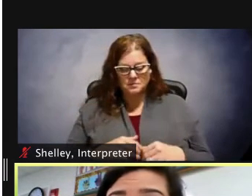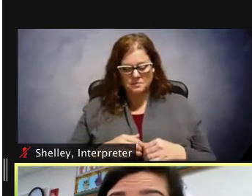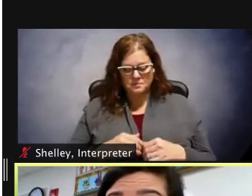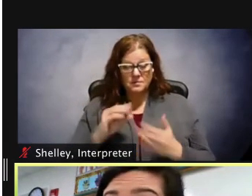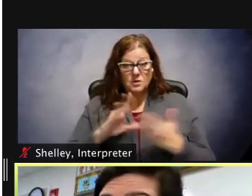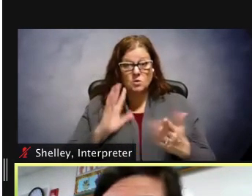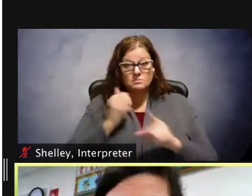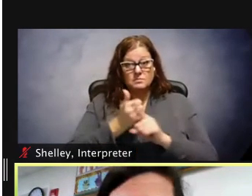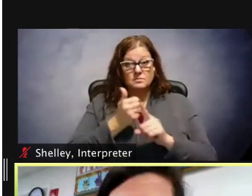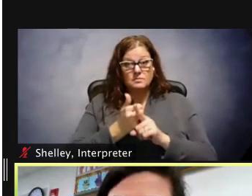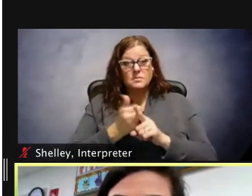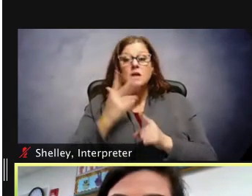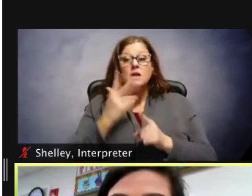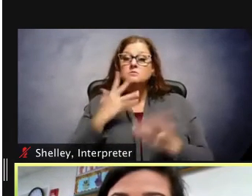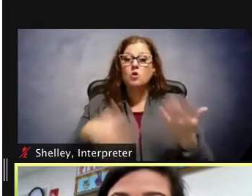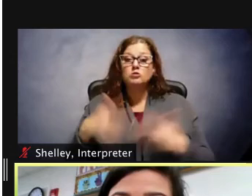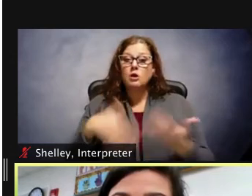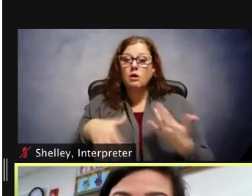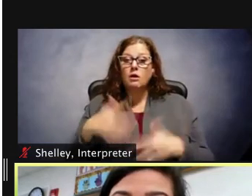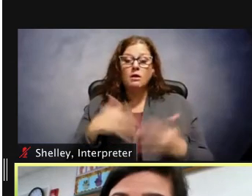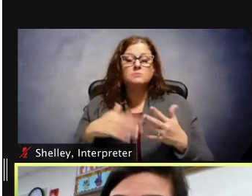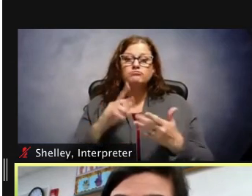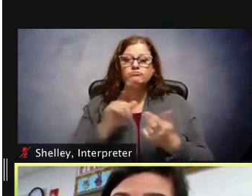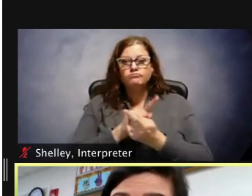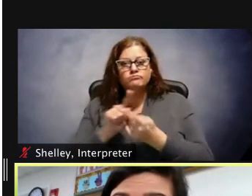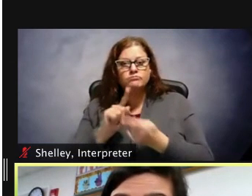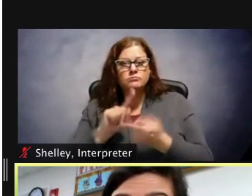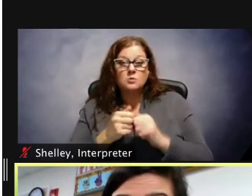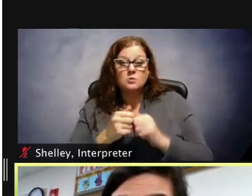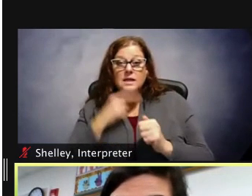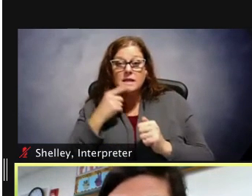very social he enjoyed making friends with hearing students and would use his best speech.